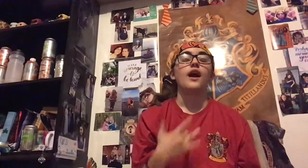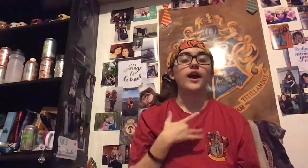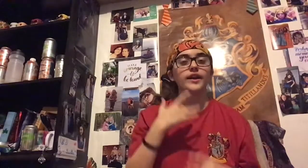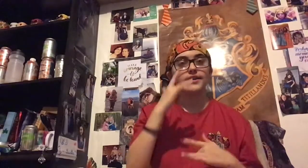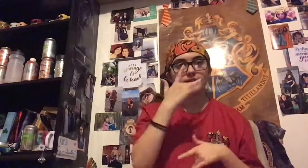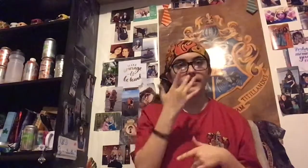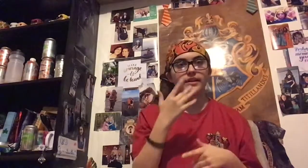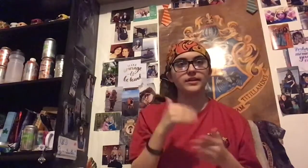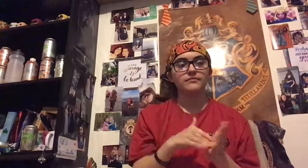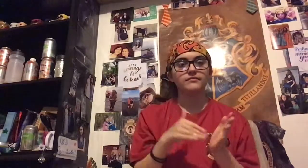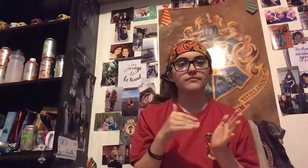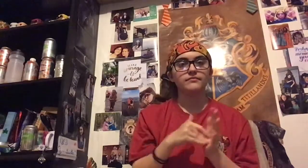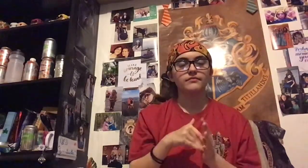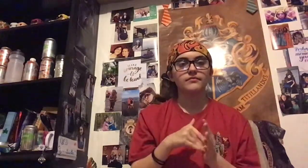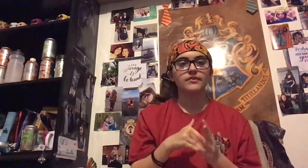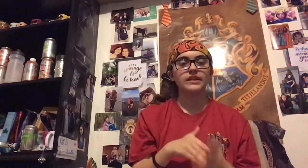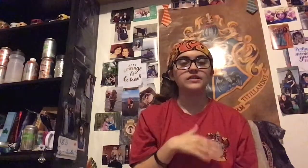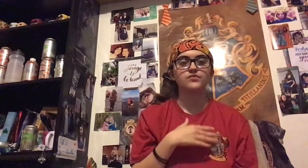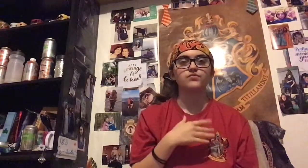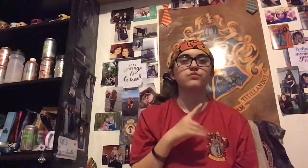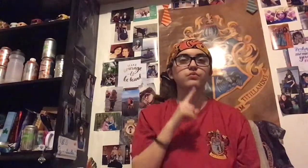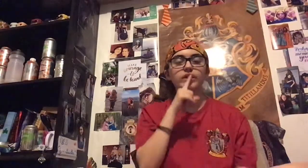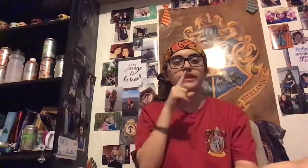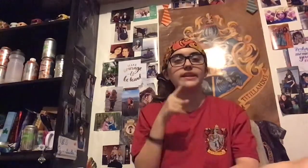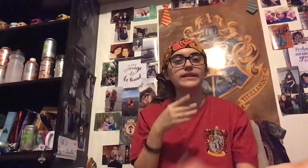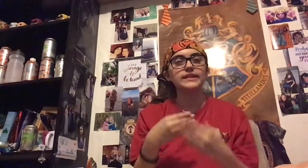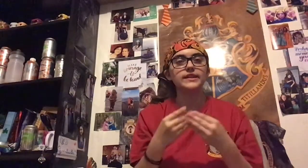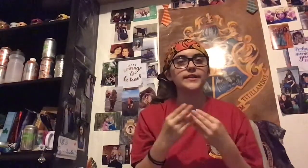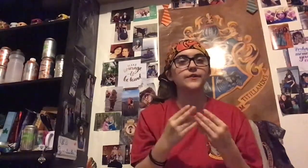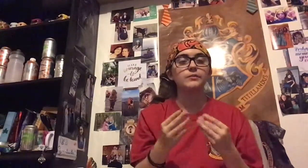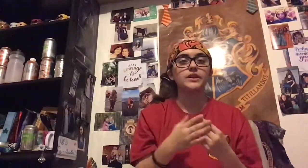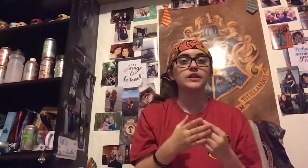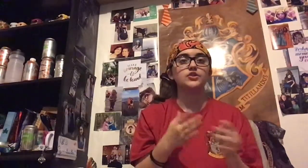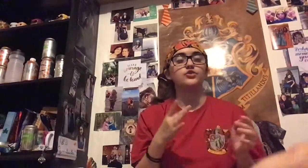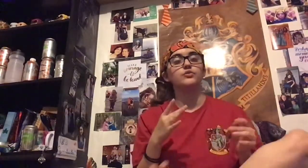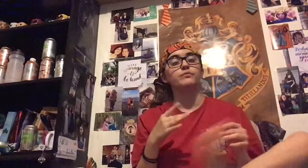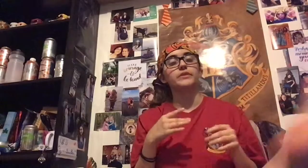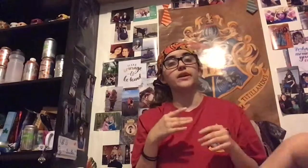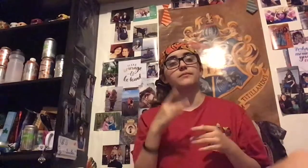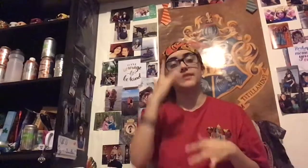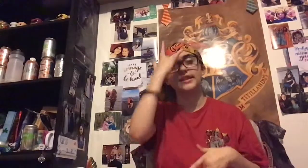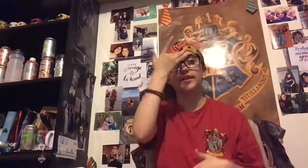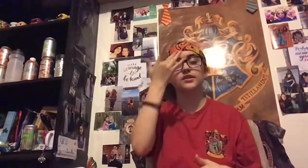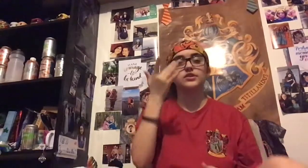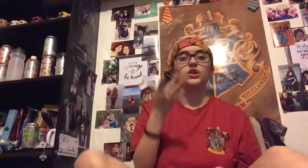Got sick again It's really easy for me to become sick. So